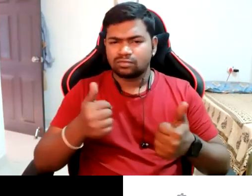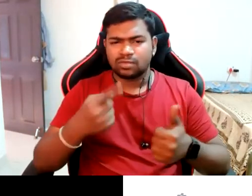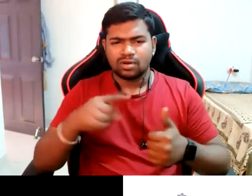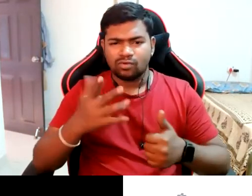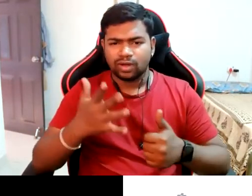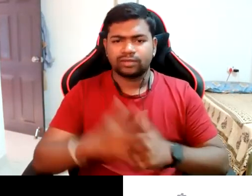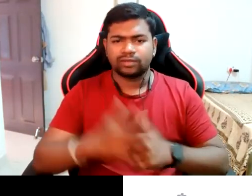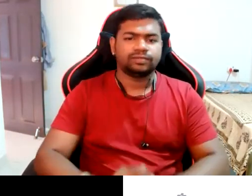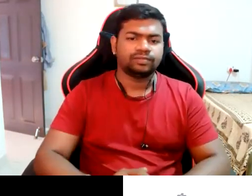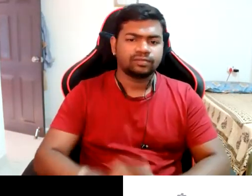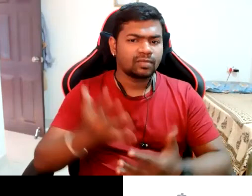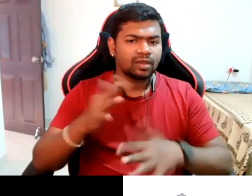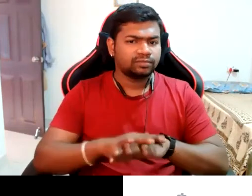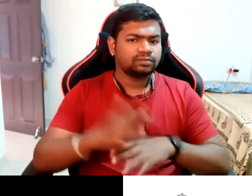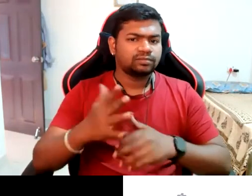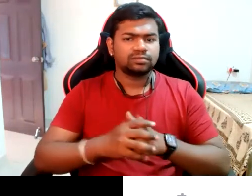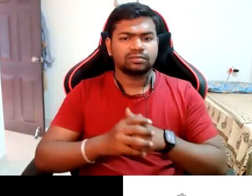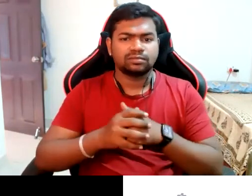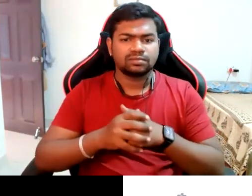and it is not the right way. so the inclusion is not that society has to make.